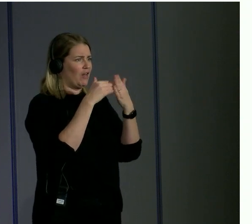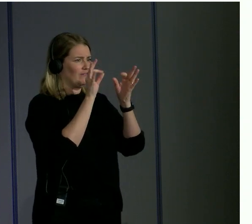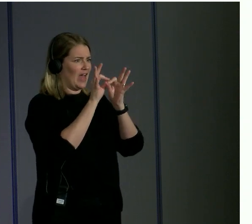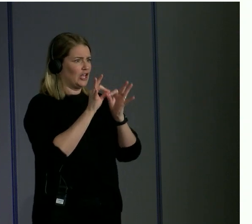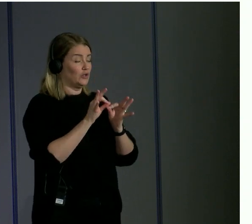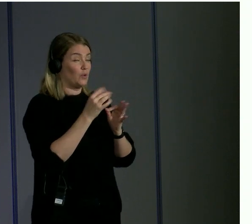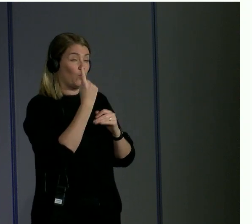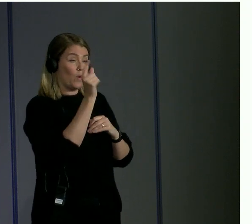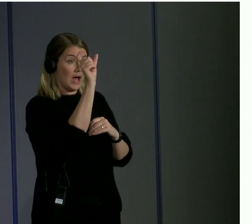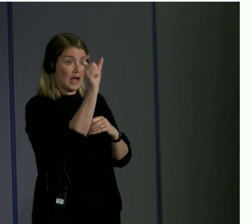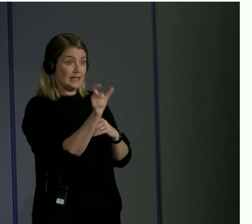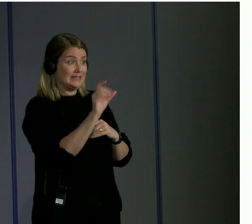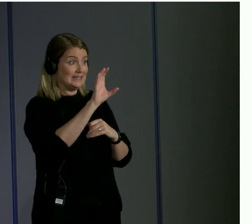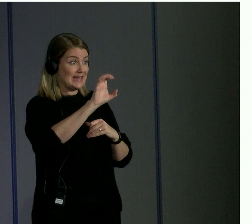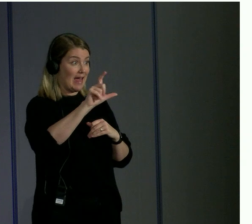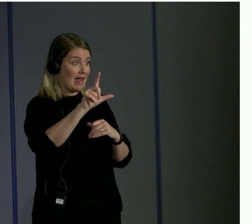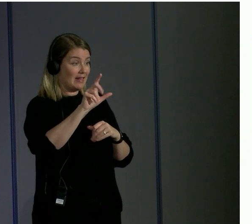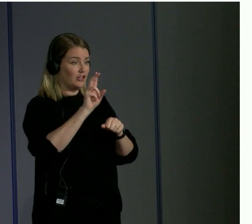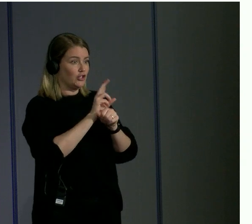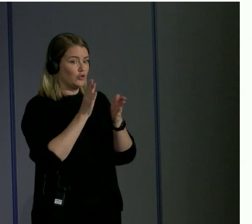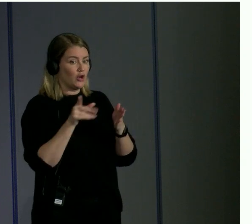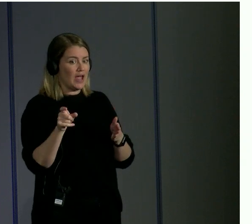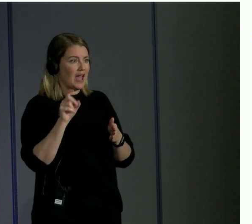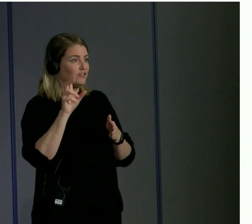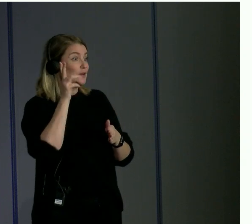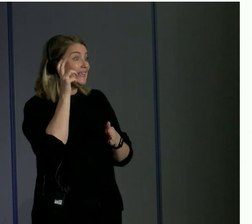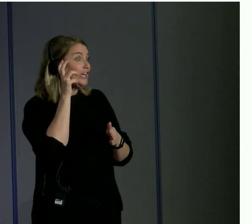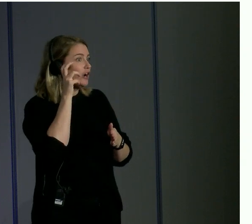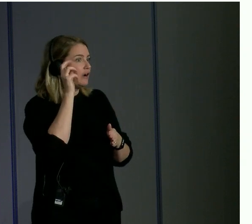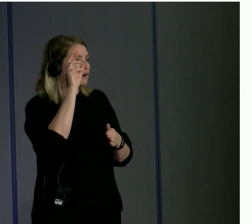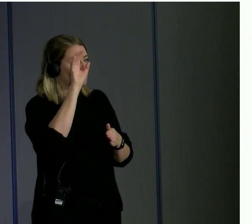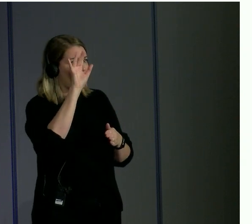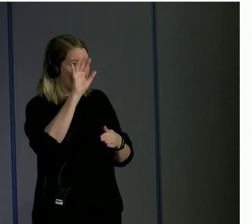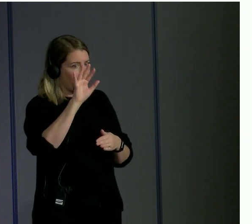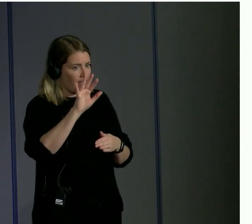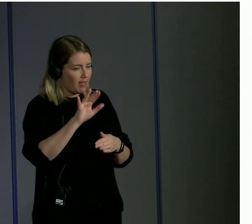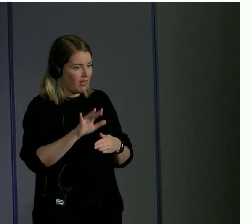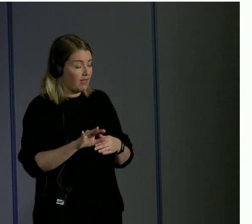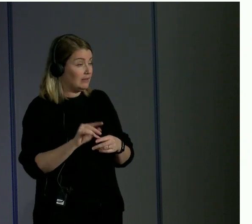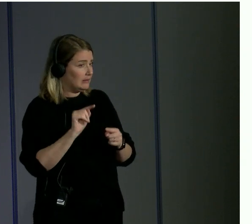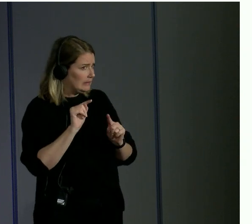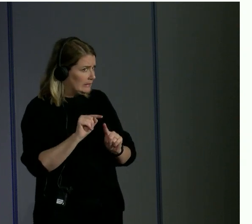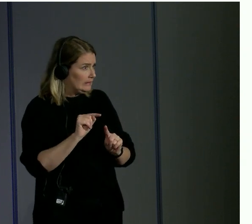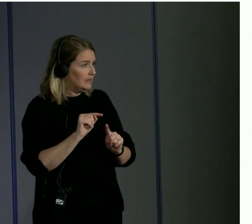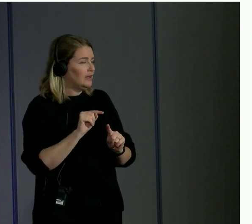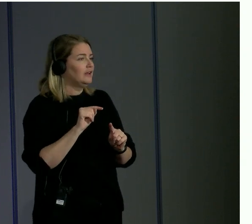one cell so that user has to hear every one of those values before it gets to the actual price.